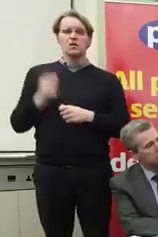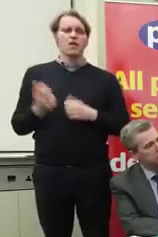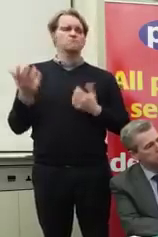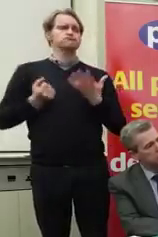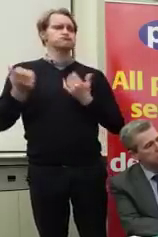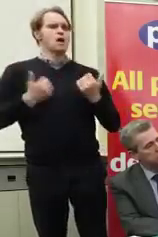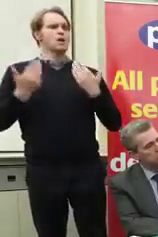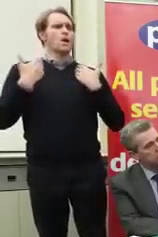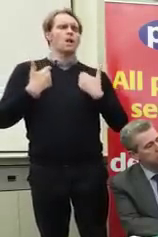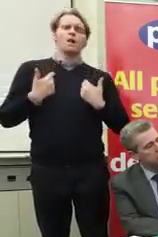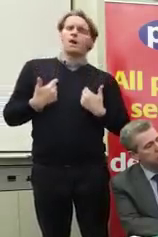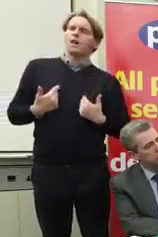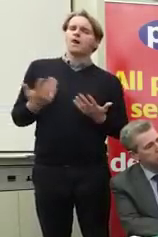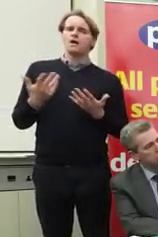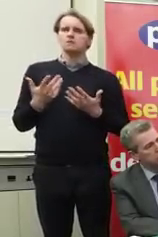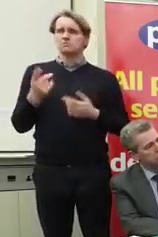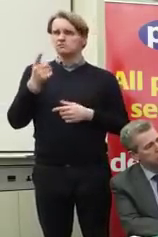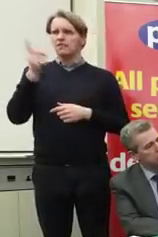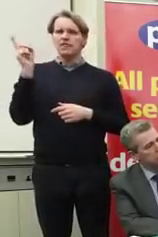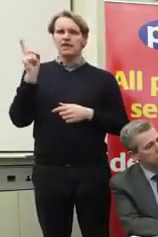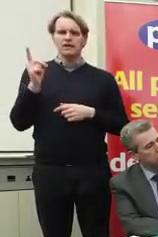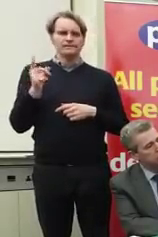debates with that in Parliament around poverty and levels of pay has been